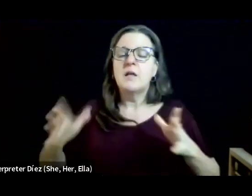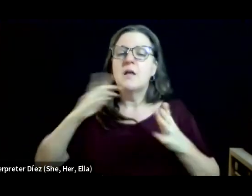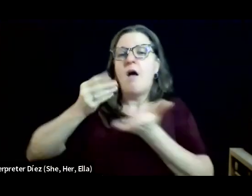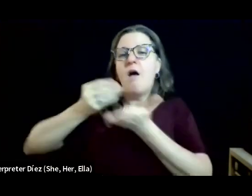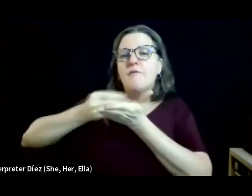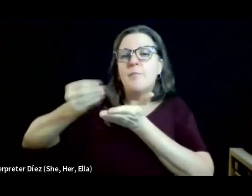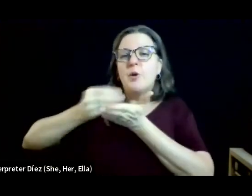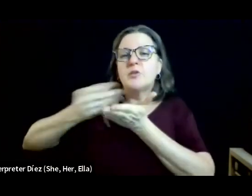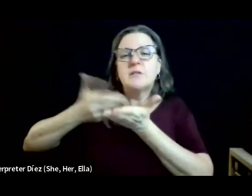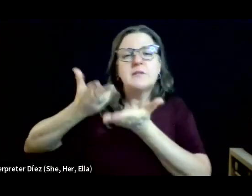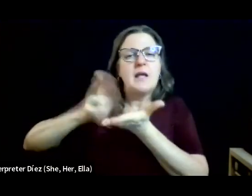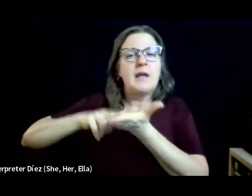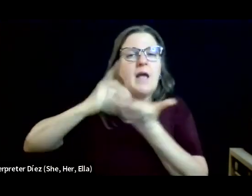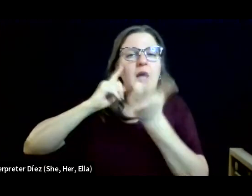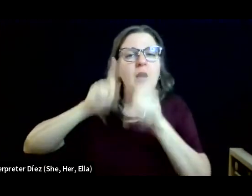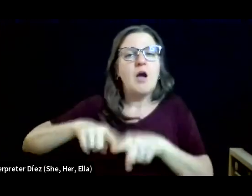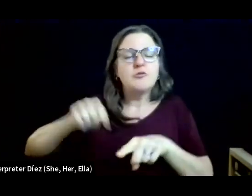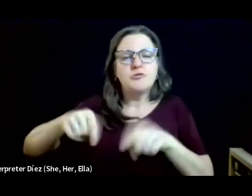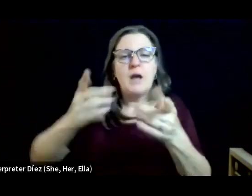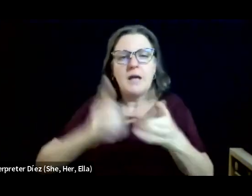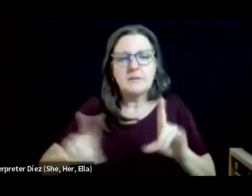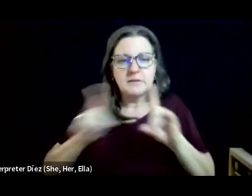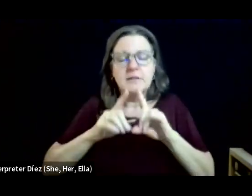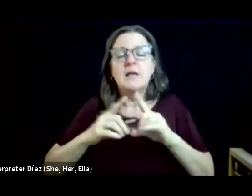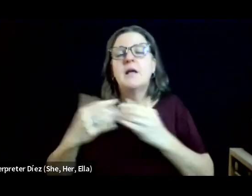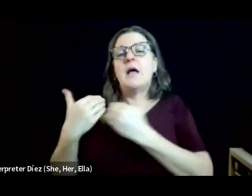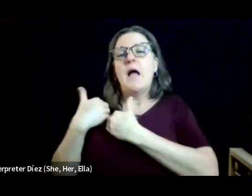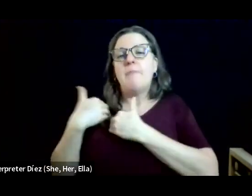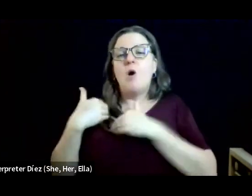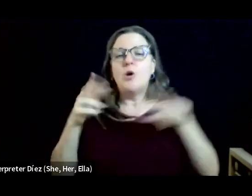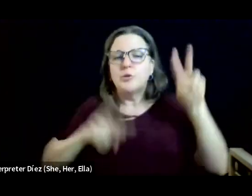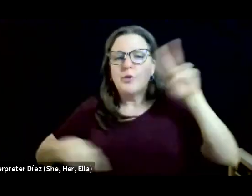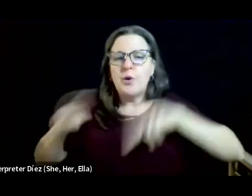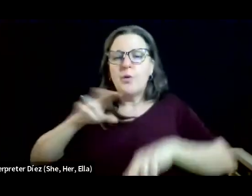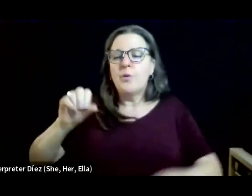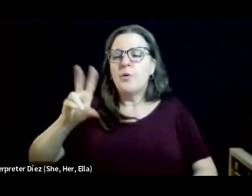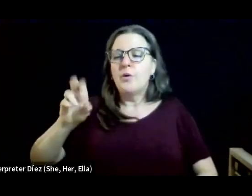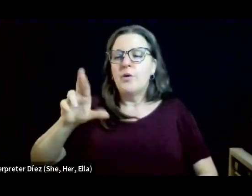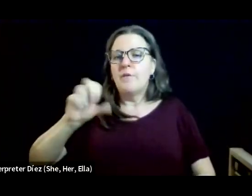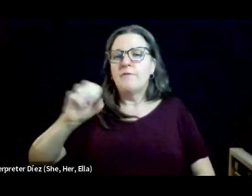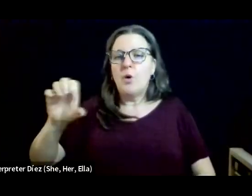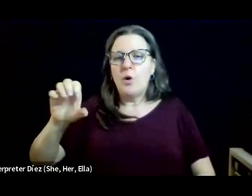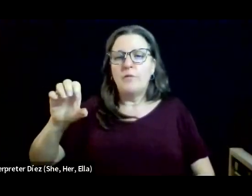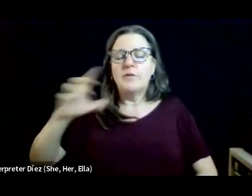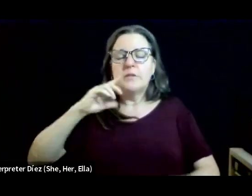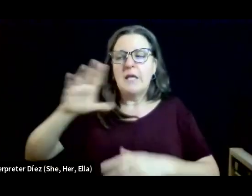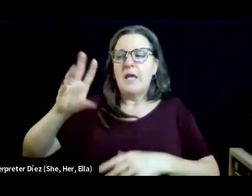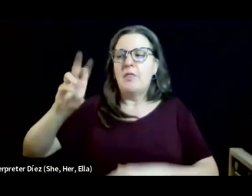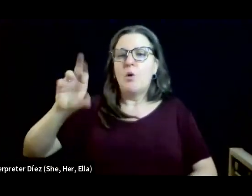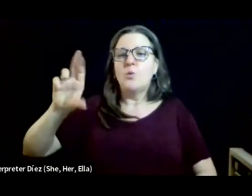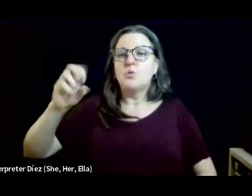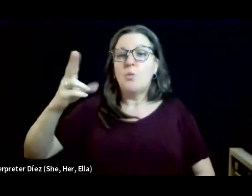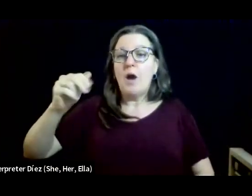I also oversee warehouse operations. Uh, just a little bit about myself. I've been an employee of the District for 21 years.